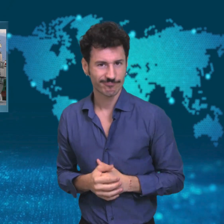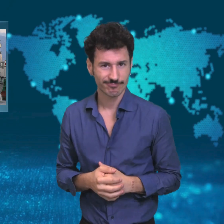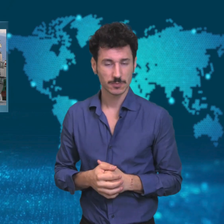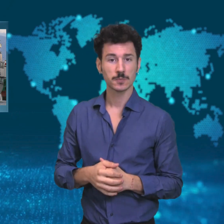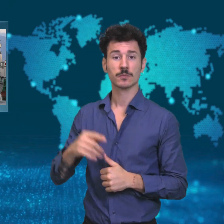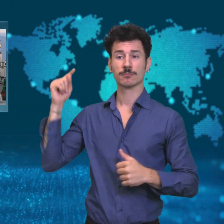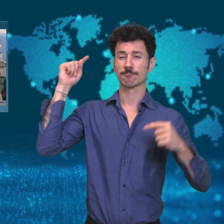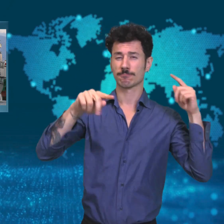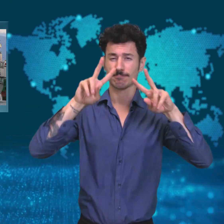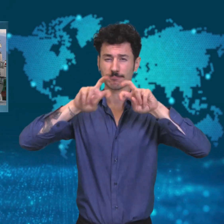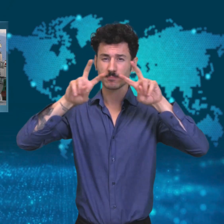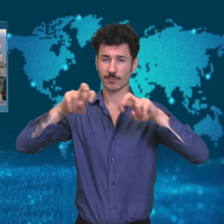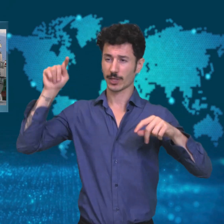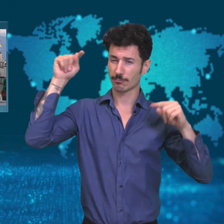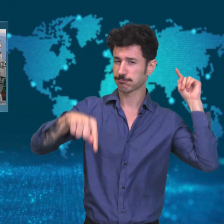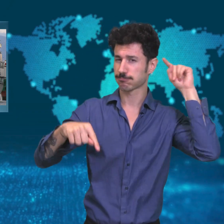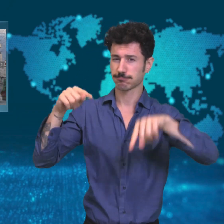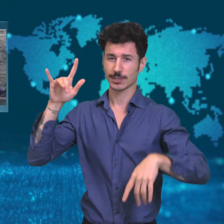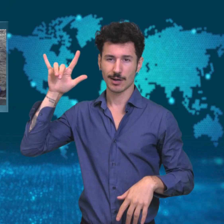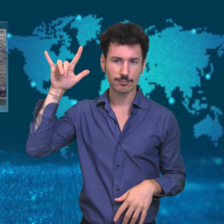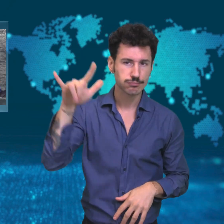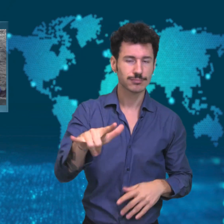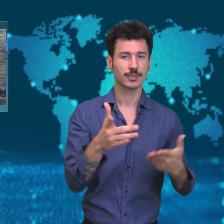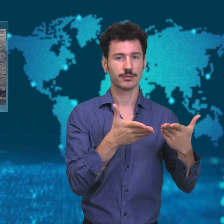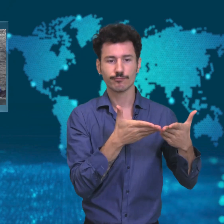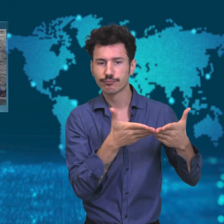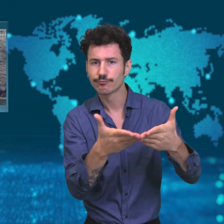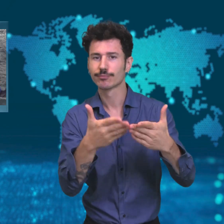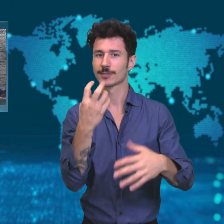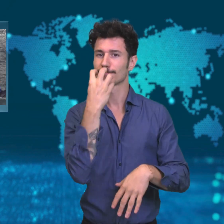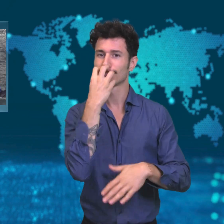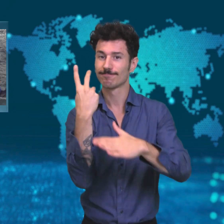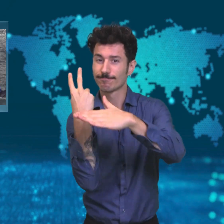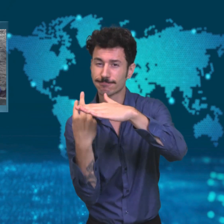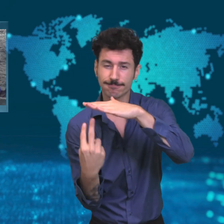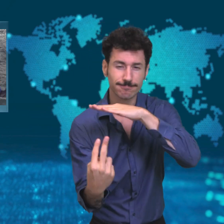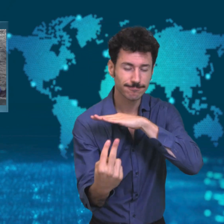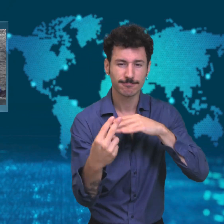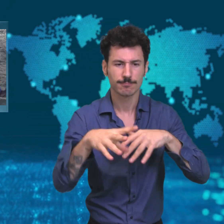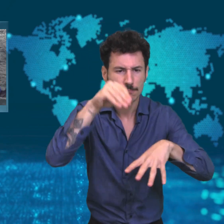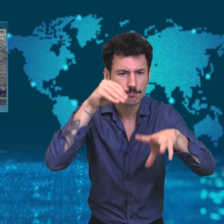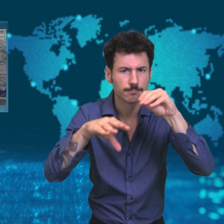Searchers - airplanes, boats, and divers -